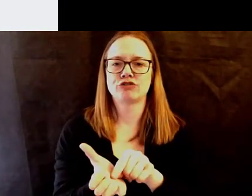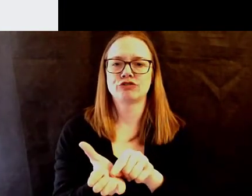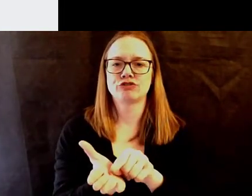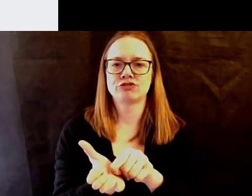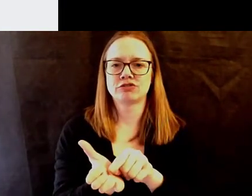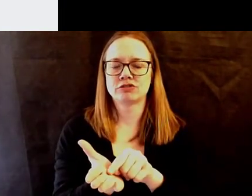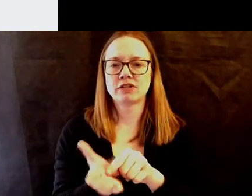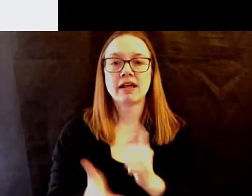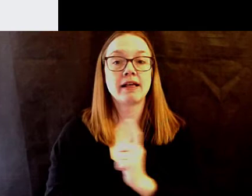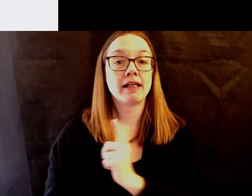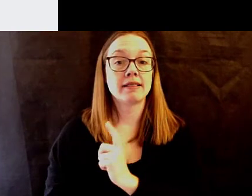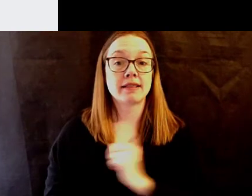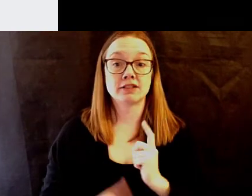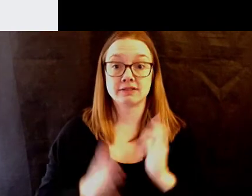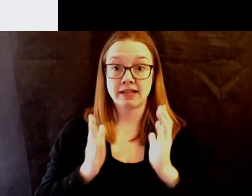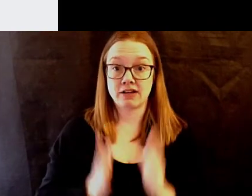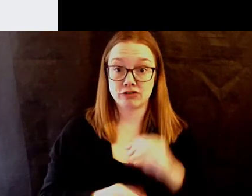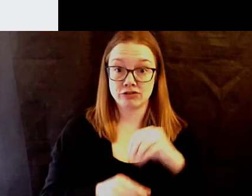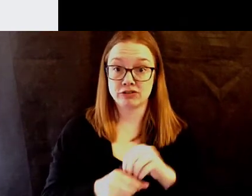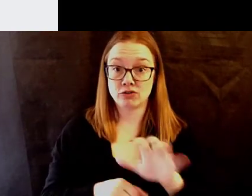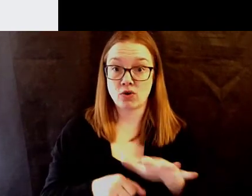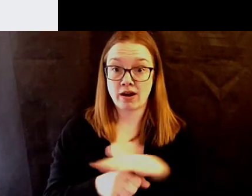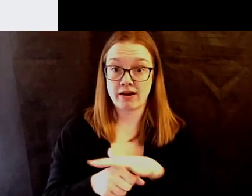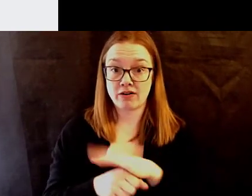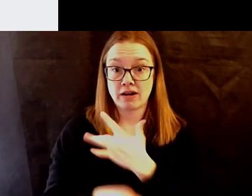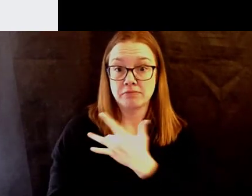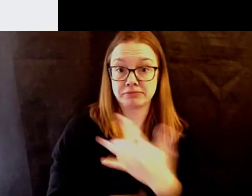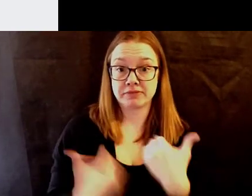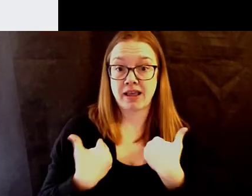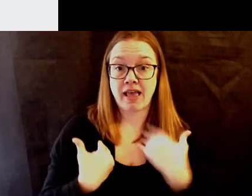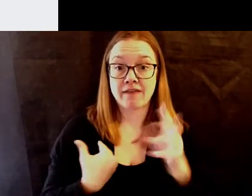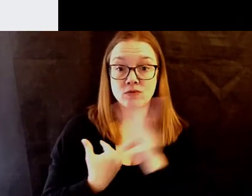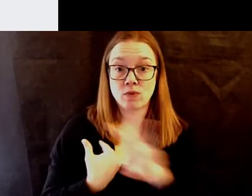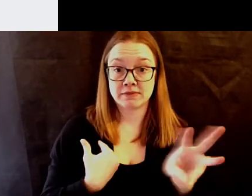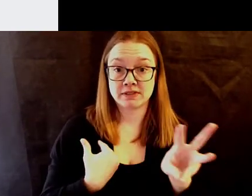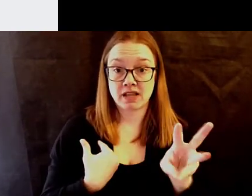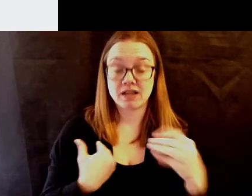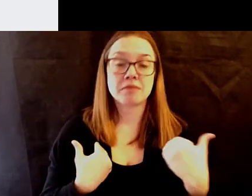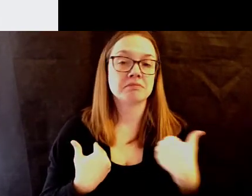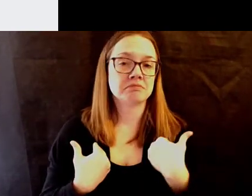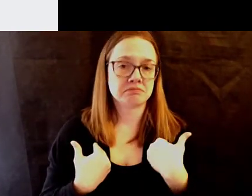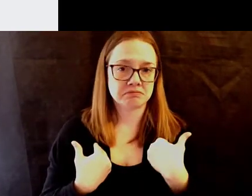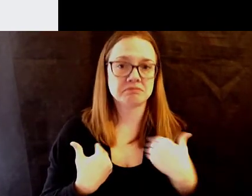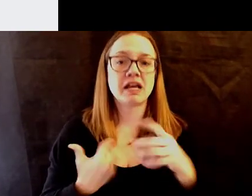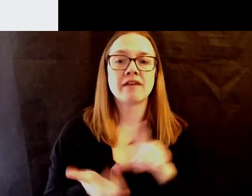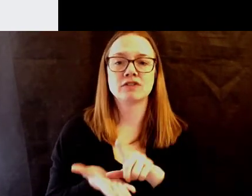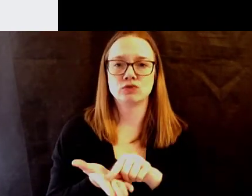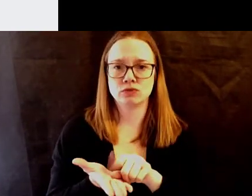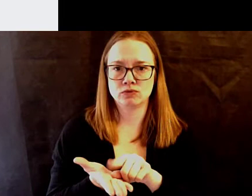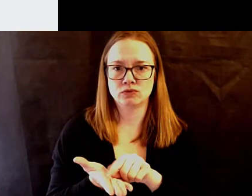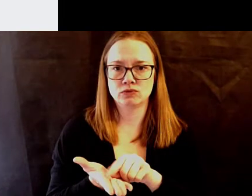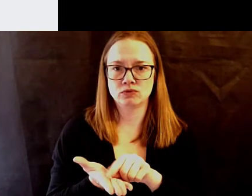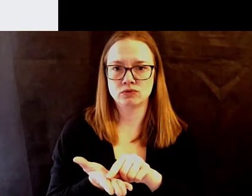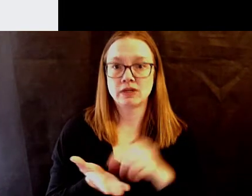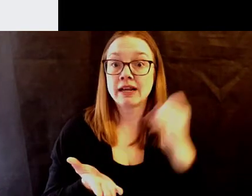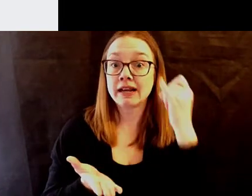Legislators in your area usually have a website. There's usually a newsletter on there. And they'll tell you, if you sign up,